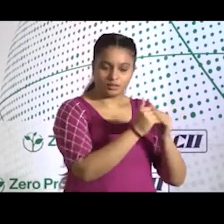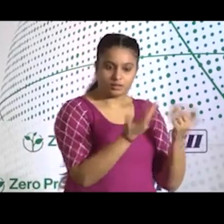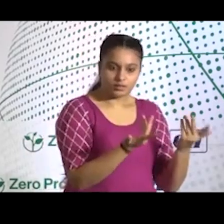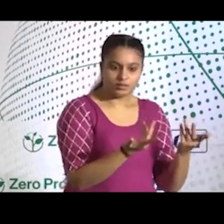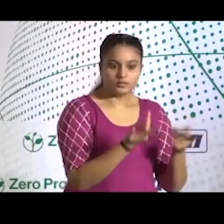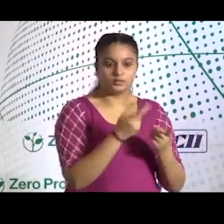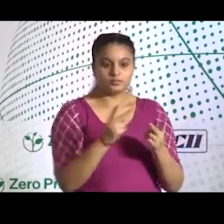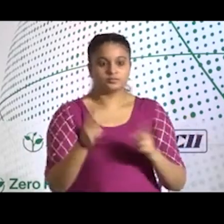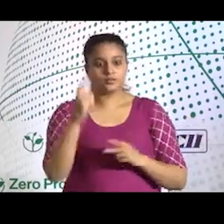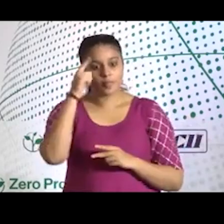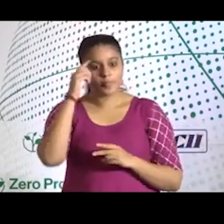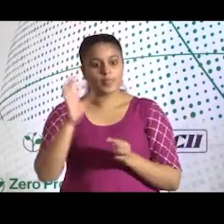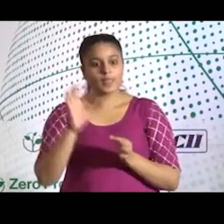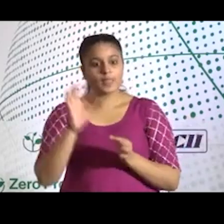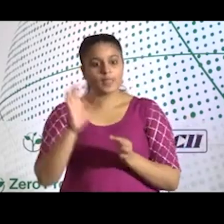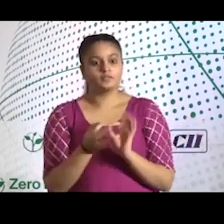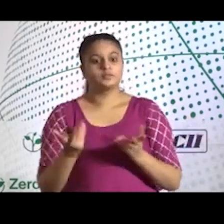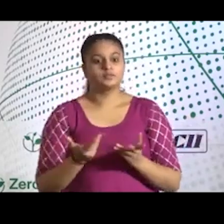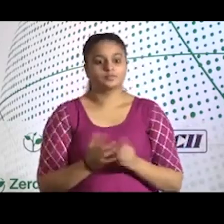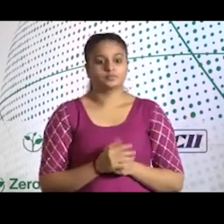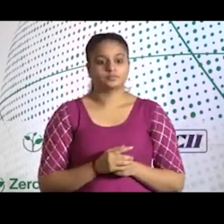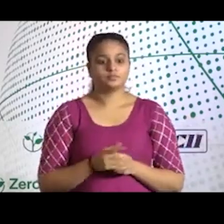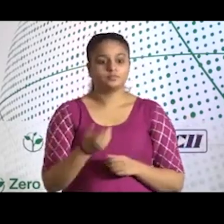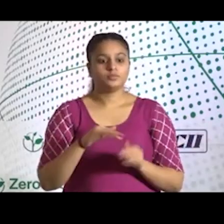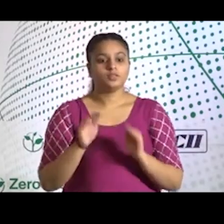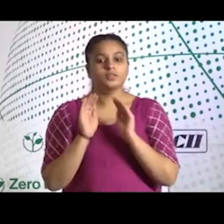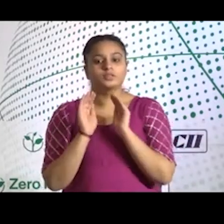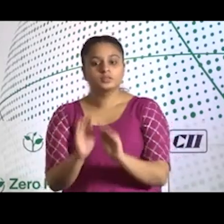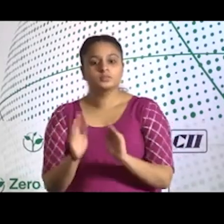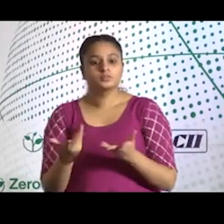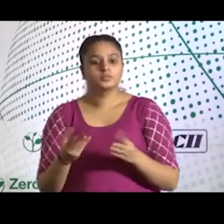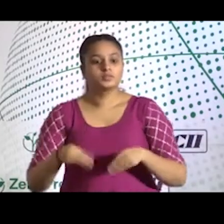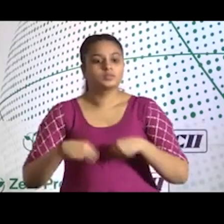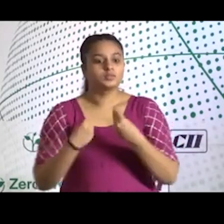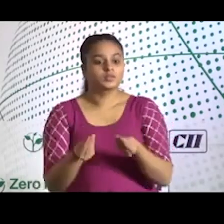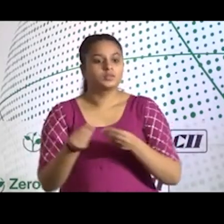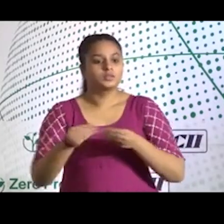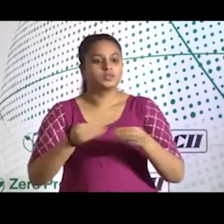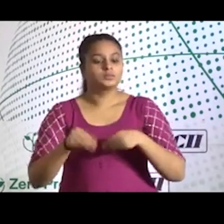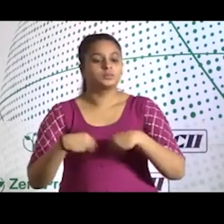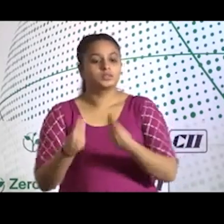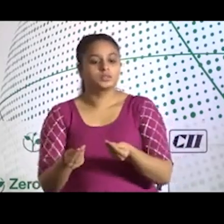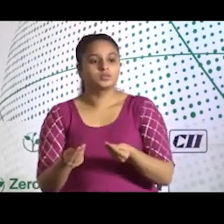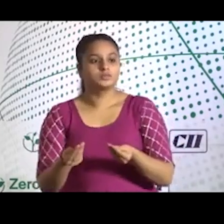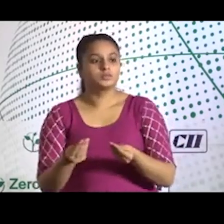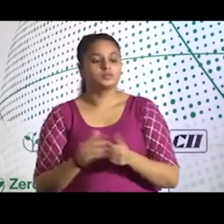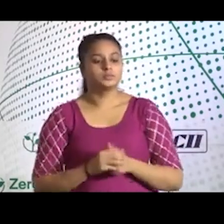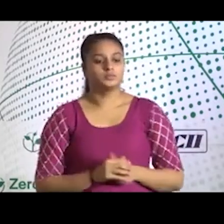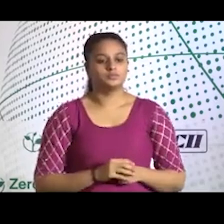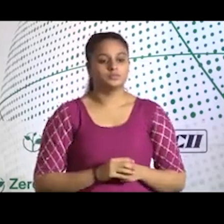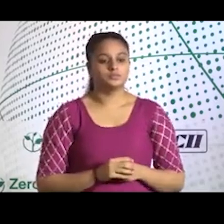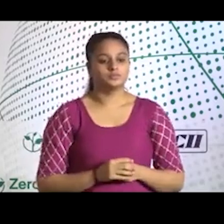mindset was that you are doing a favor to somebody if you are giving them flexibility to work from home.